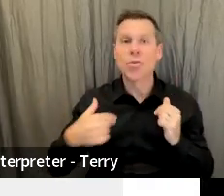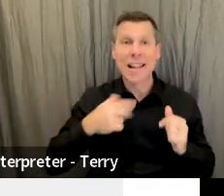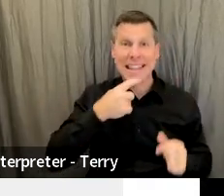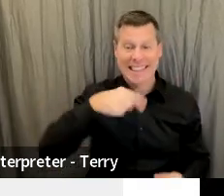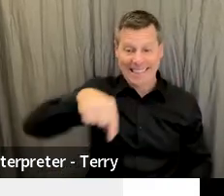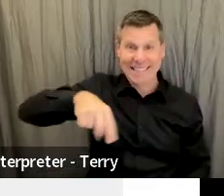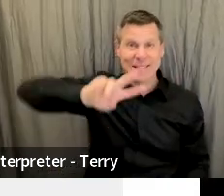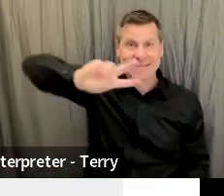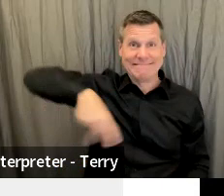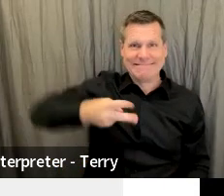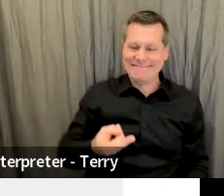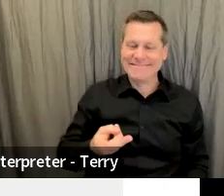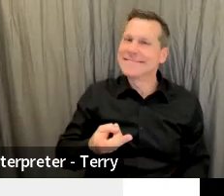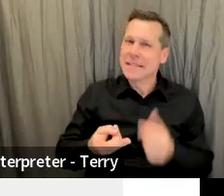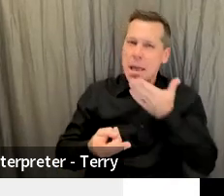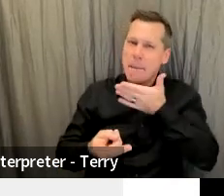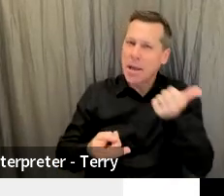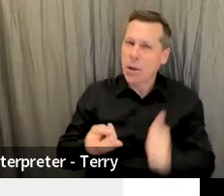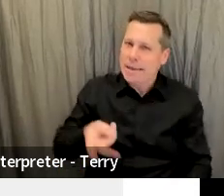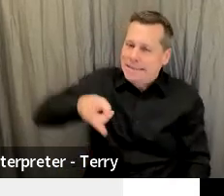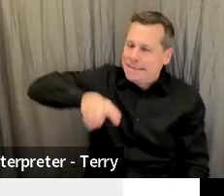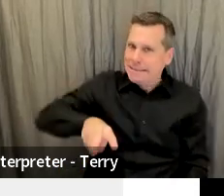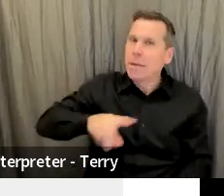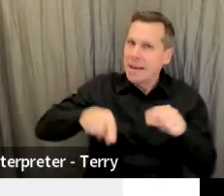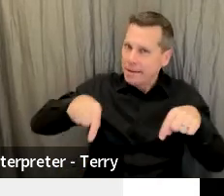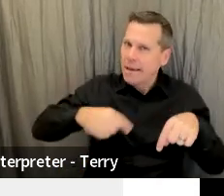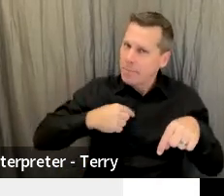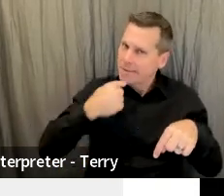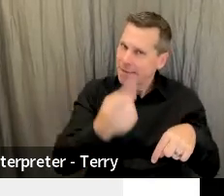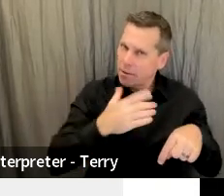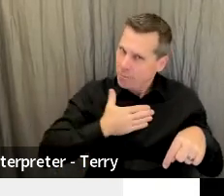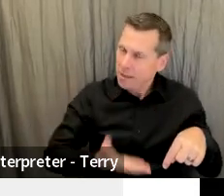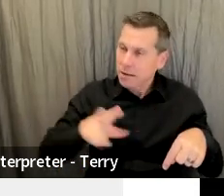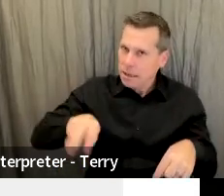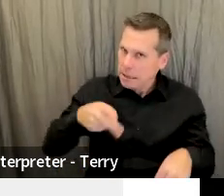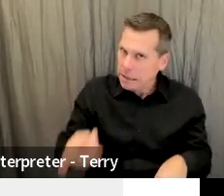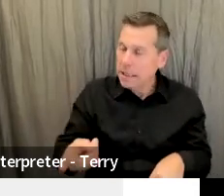What I would suggest another lesson learned is to start with the sealer, start